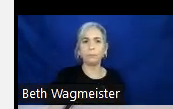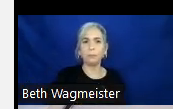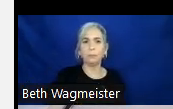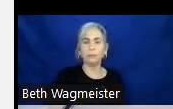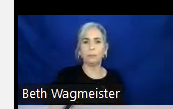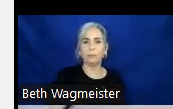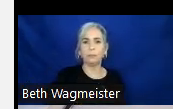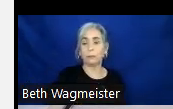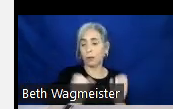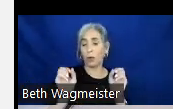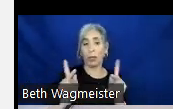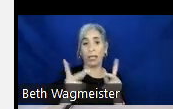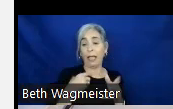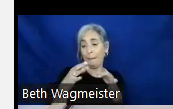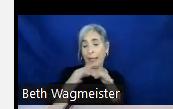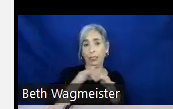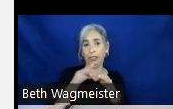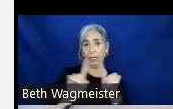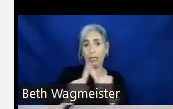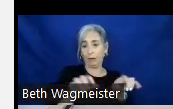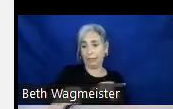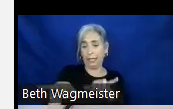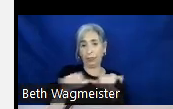Okay. So as mentioned there are different standards you can use. We ended up using